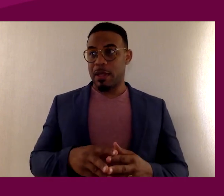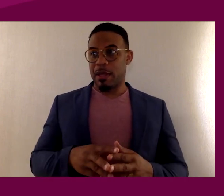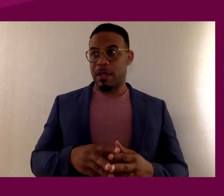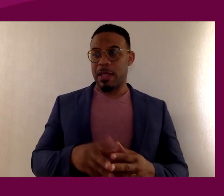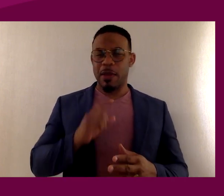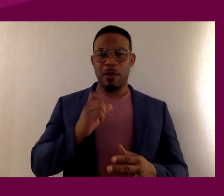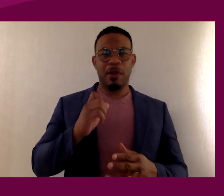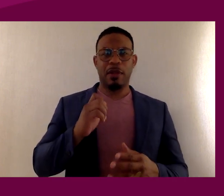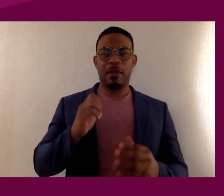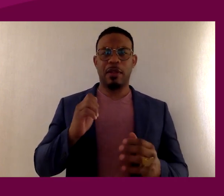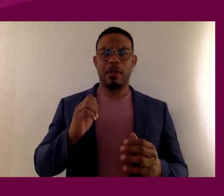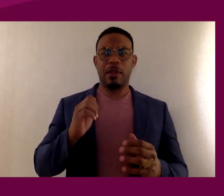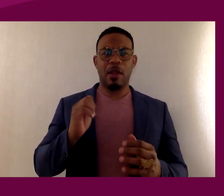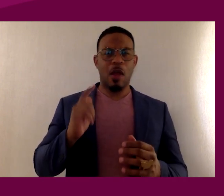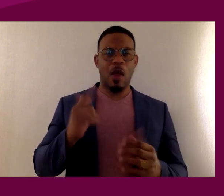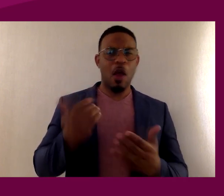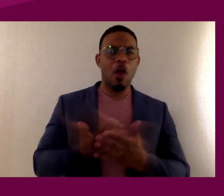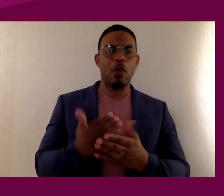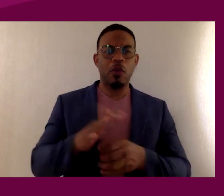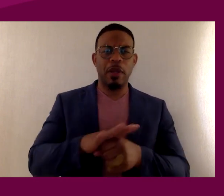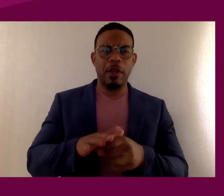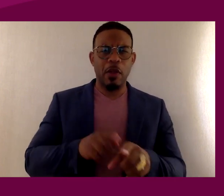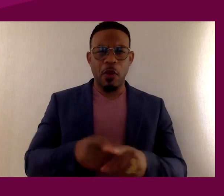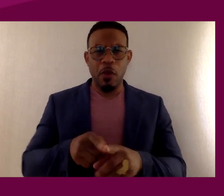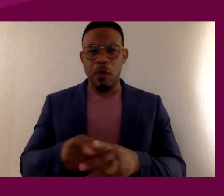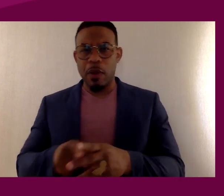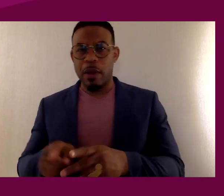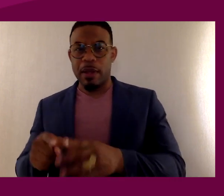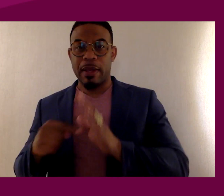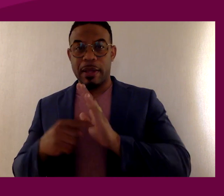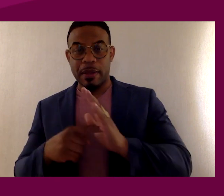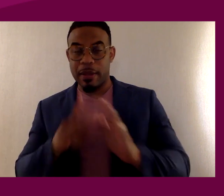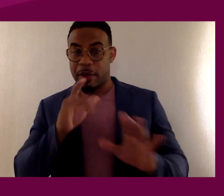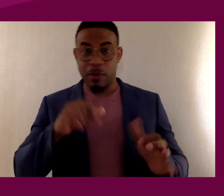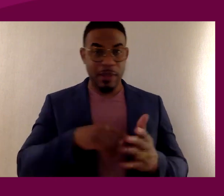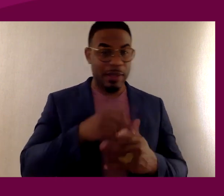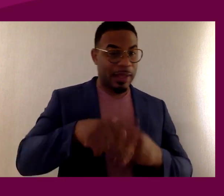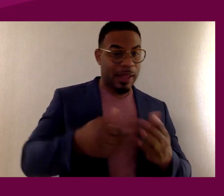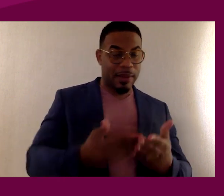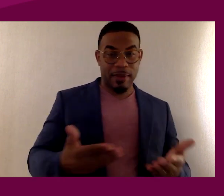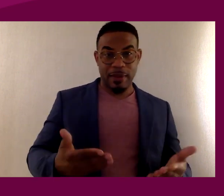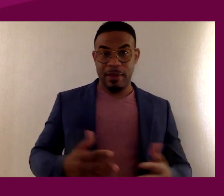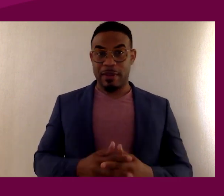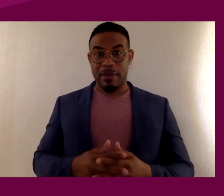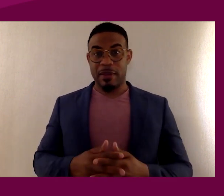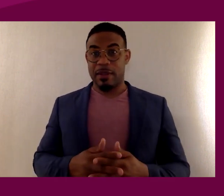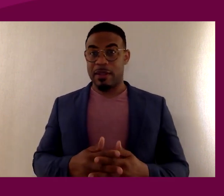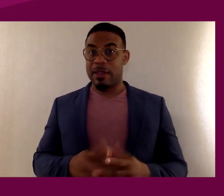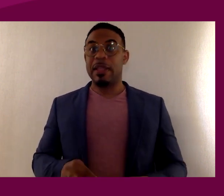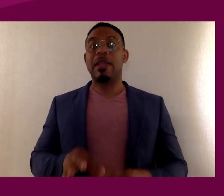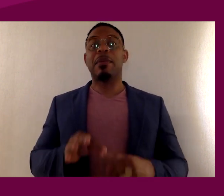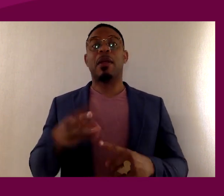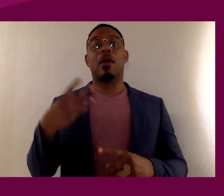I'm enjoying it. It was all cutting new territory. Demonstrators didn't do this kind of thing.